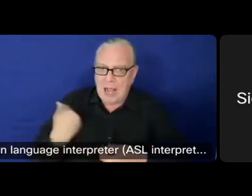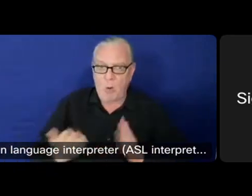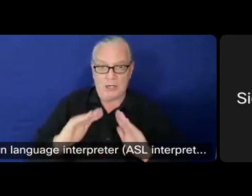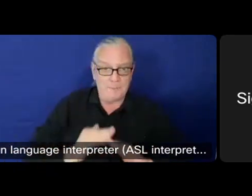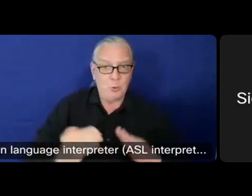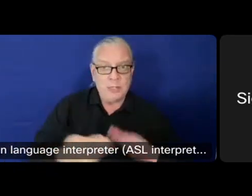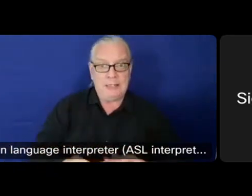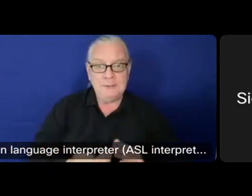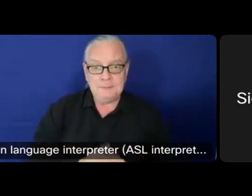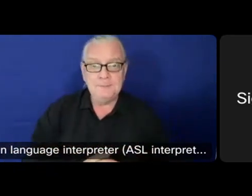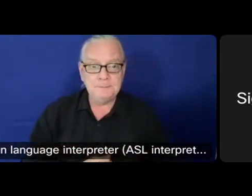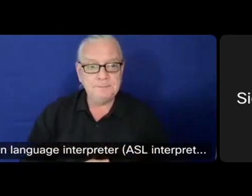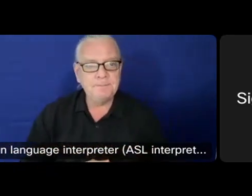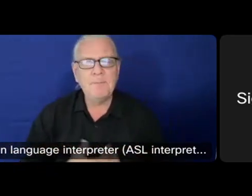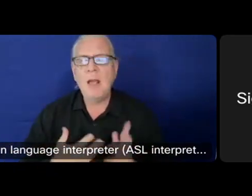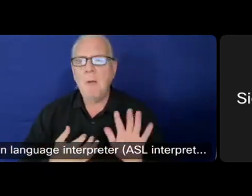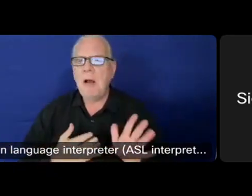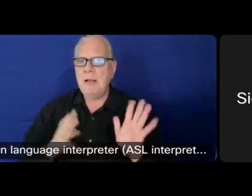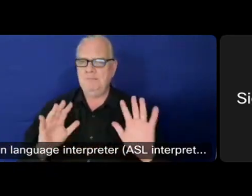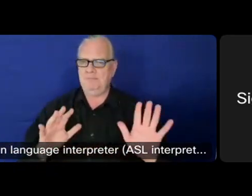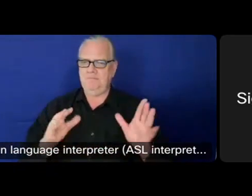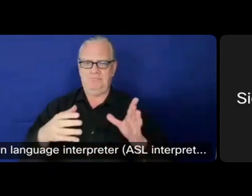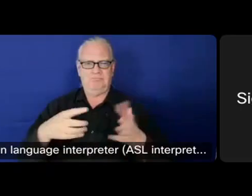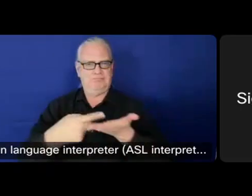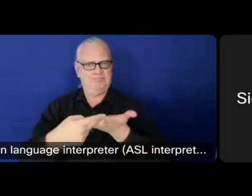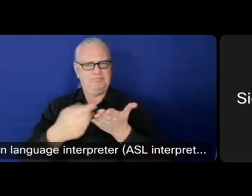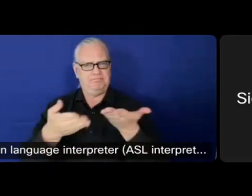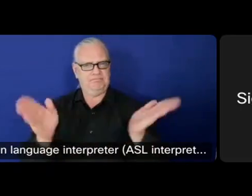kind of level set a little bit about aging, right? Aging is the